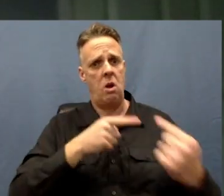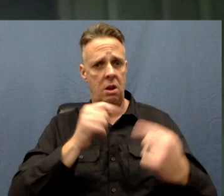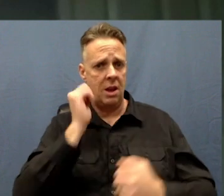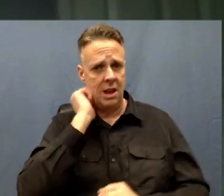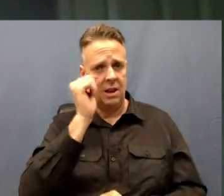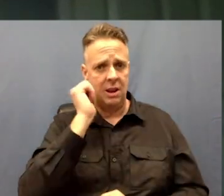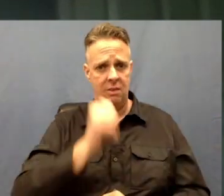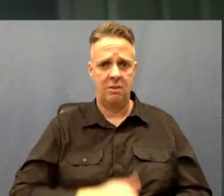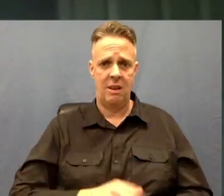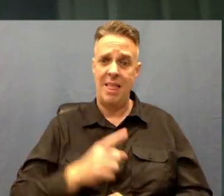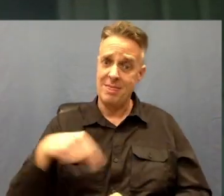OUR APPLICANTS ARE ESSENTIAL WORKERS, WHO MOST OF THE TIME